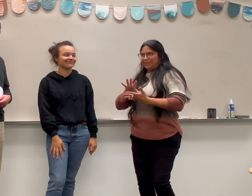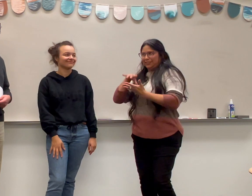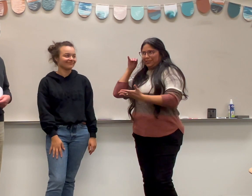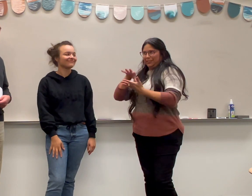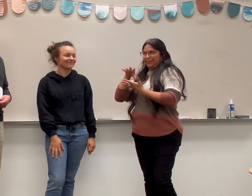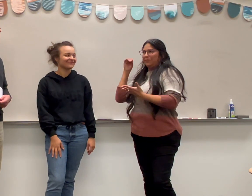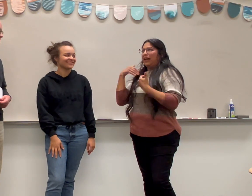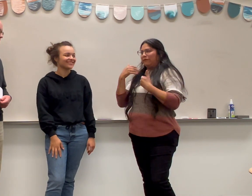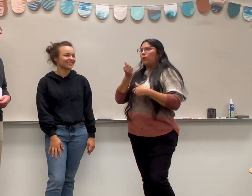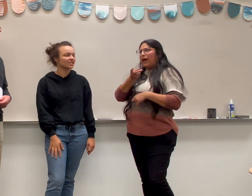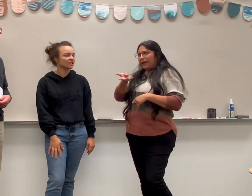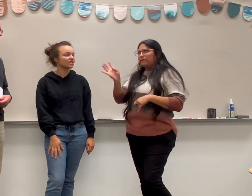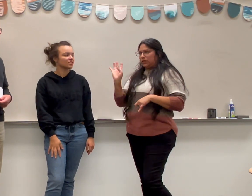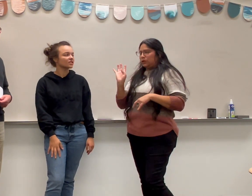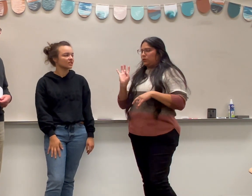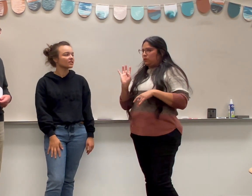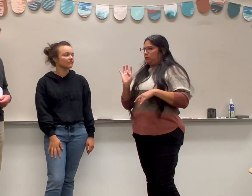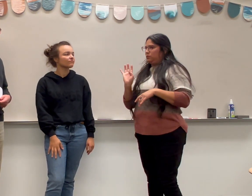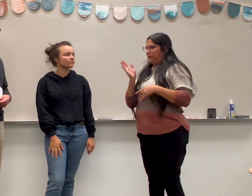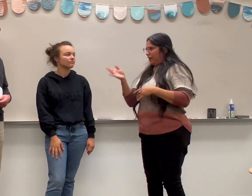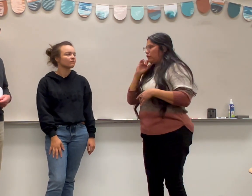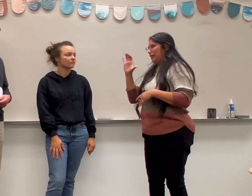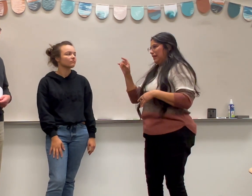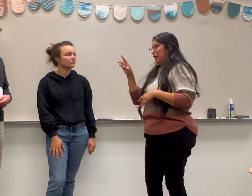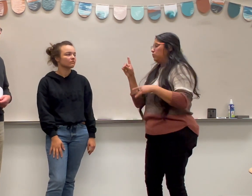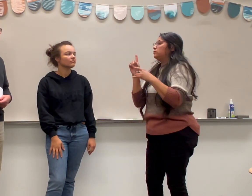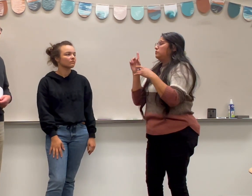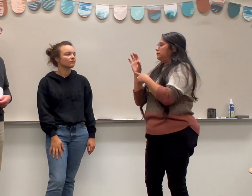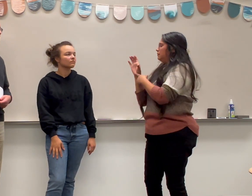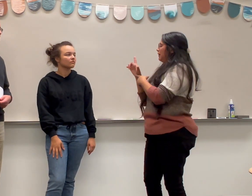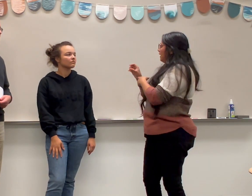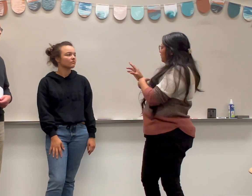and not just a hearing person learning sign there are several that are on both sides for